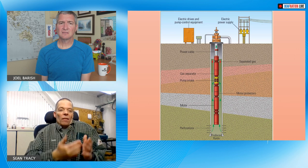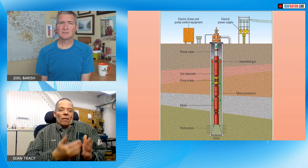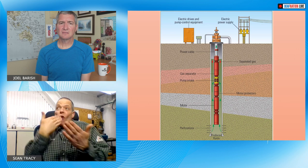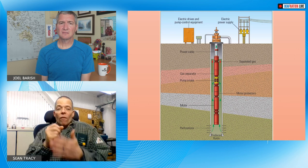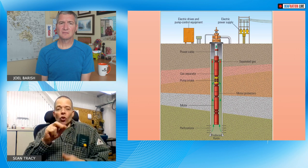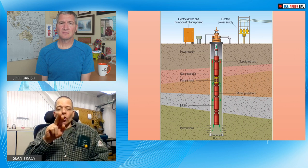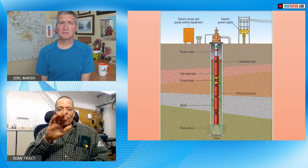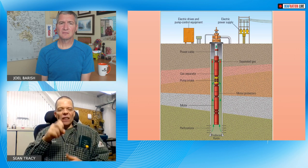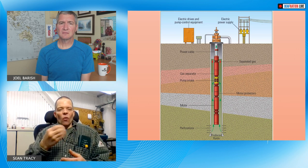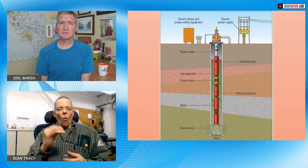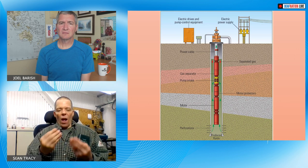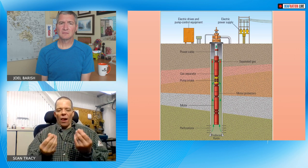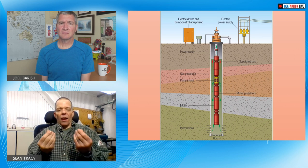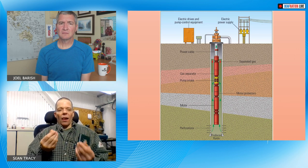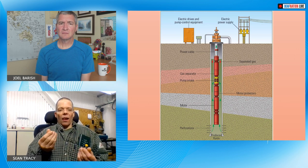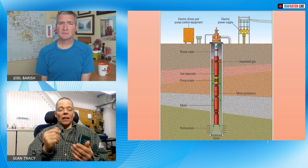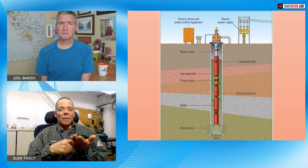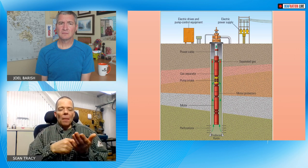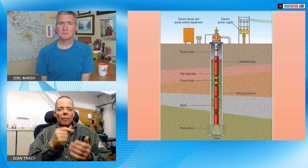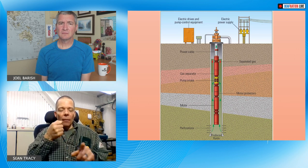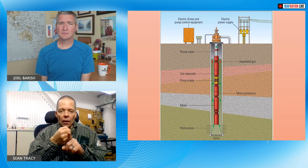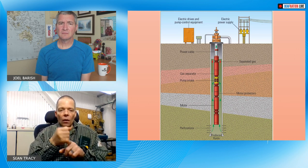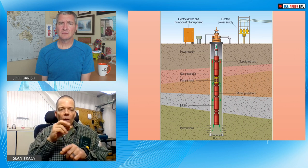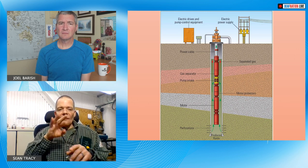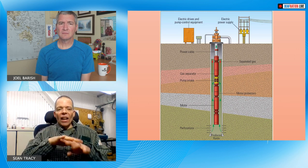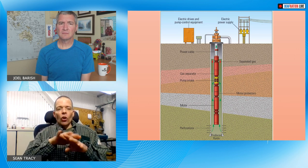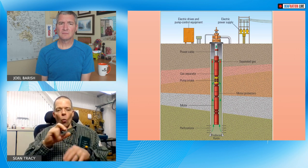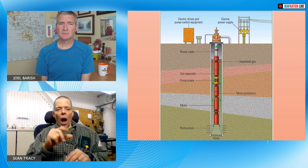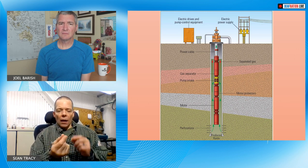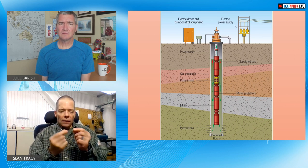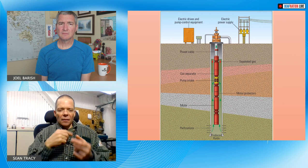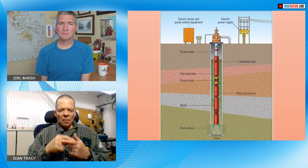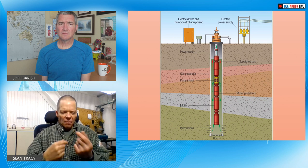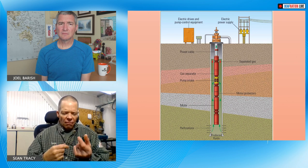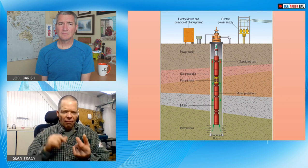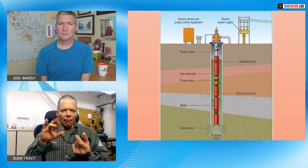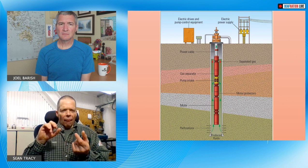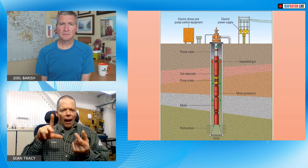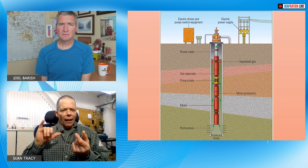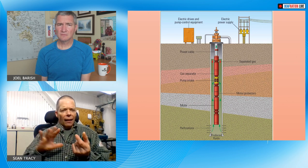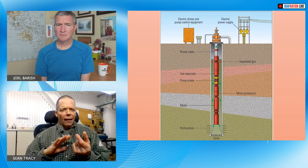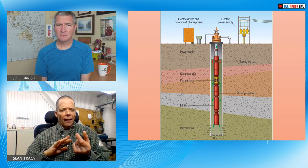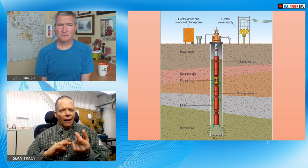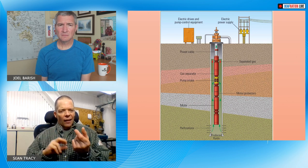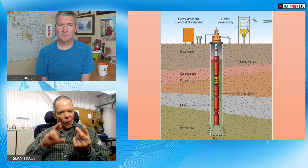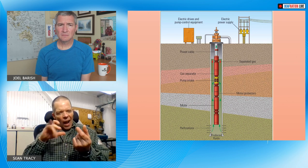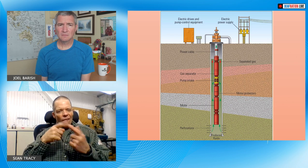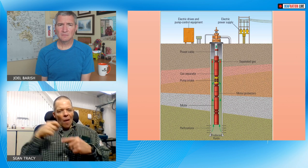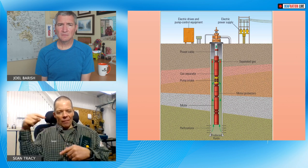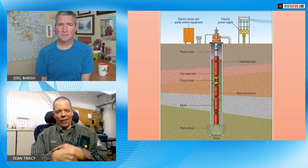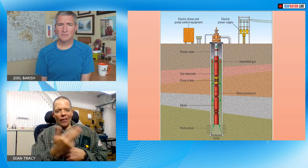When the rocks are brought to the surface, you can see the oily texture of the rocks. Usually the rocks are filtered out but sometimes they do slip pass and it's cool to see the rocks that come up.